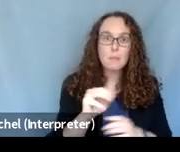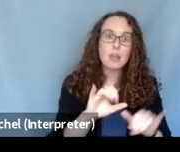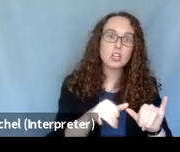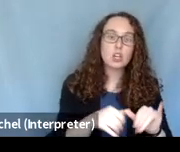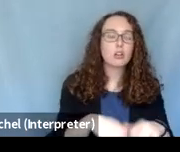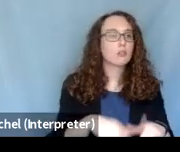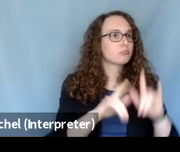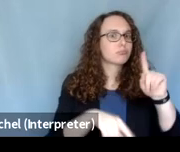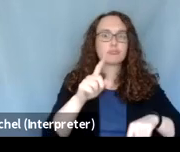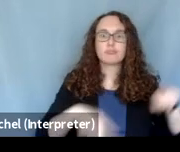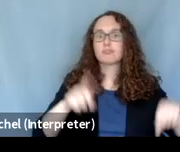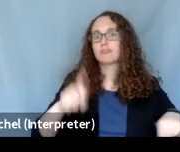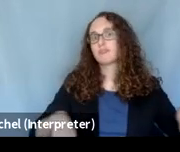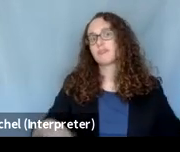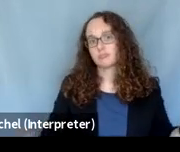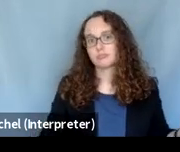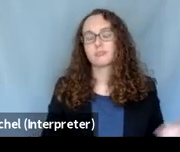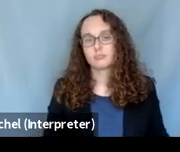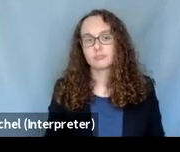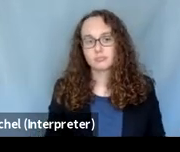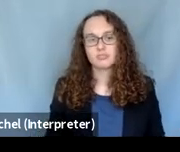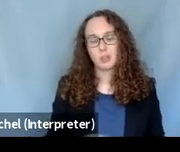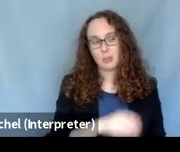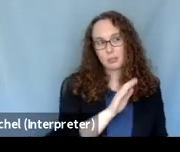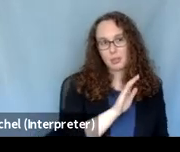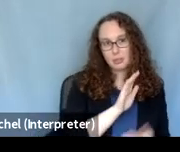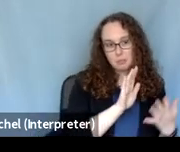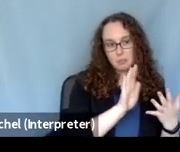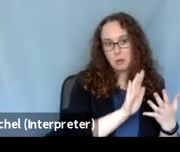That is that section. When it comes to Tech and Trade, to me